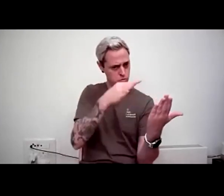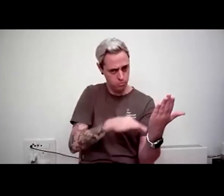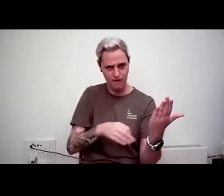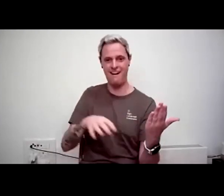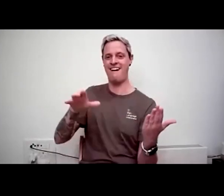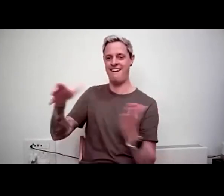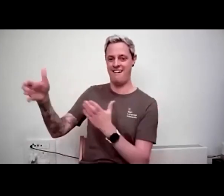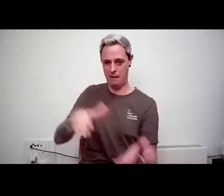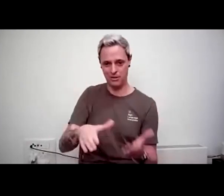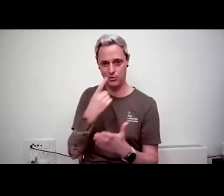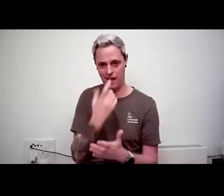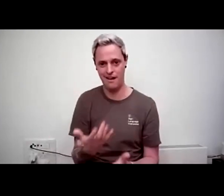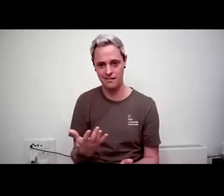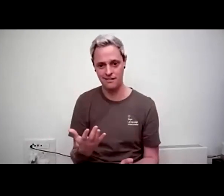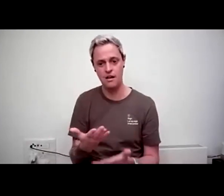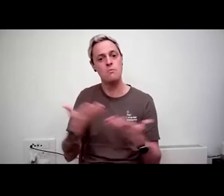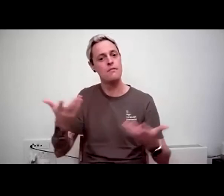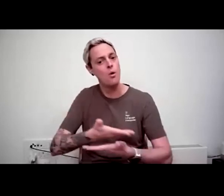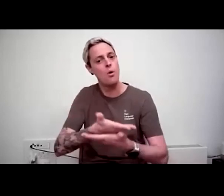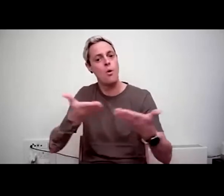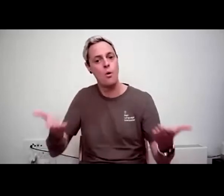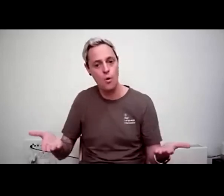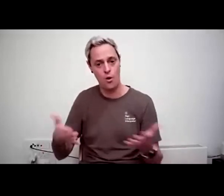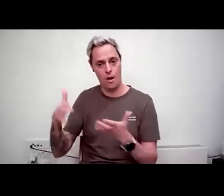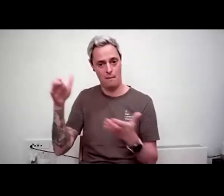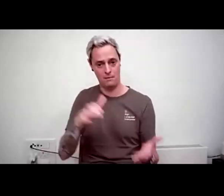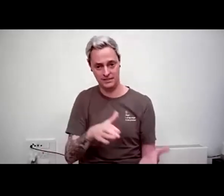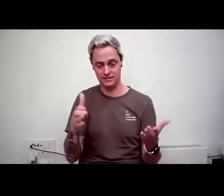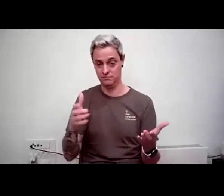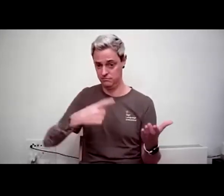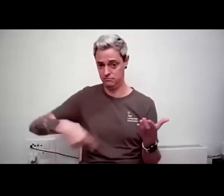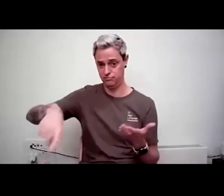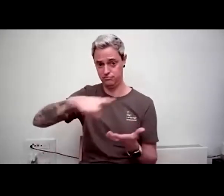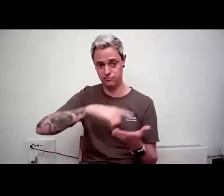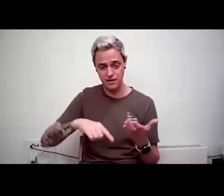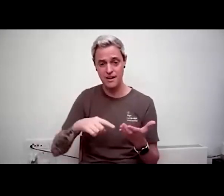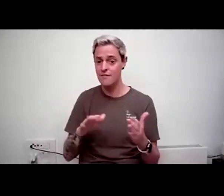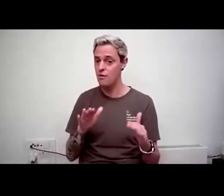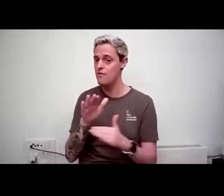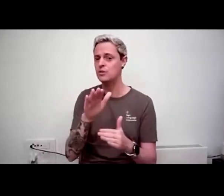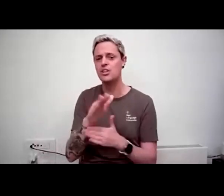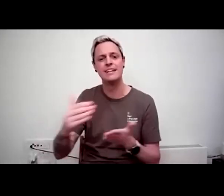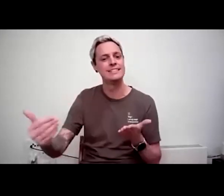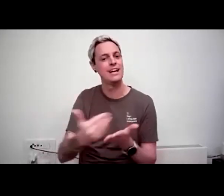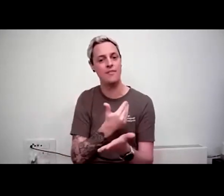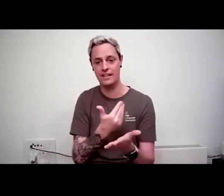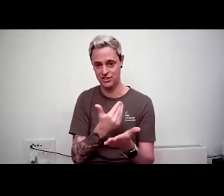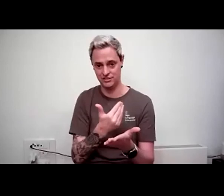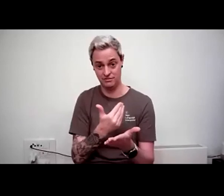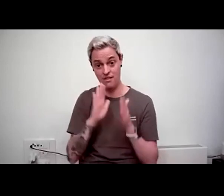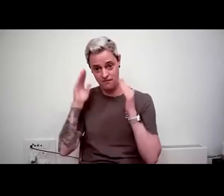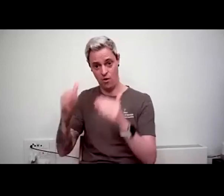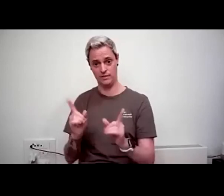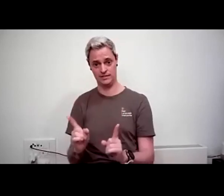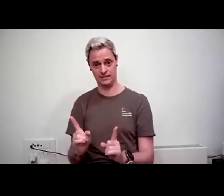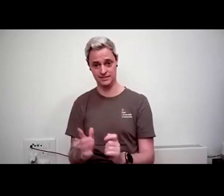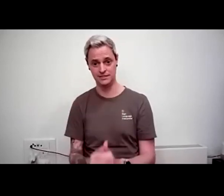But for all traditions, the question of the current or potential future state of salvation is one that is in focus.